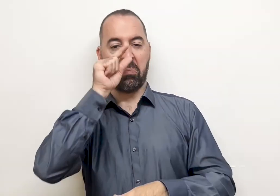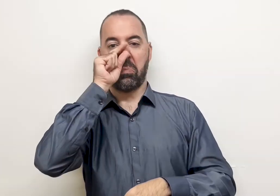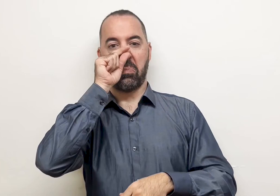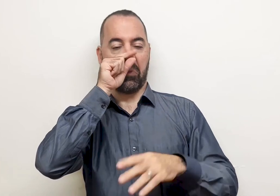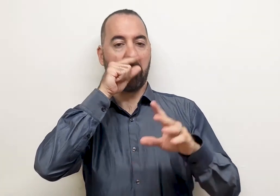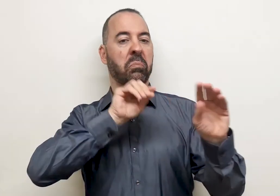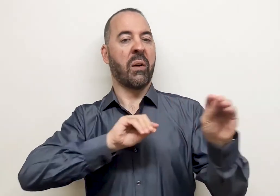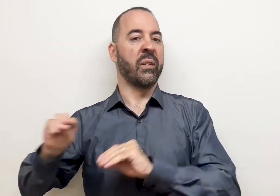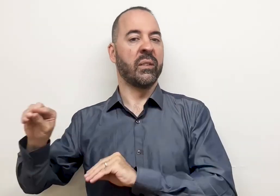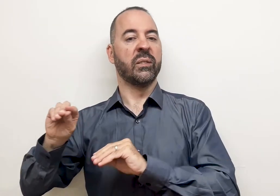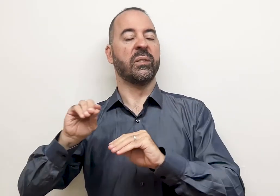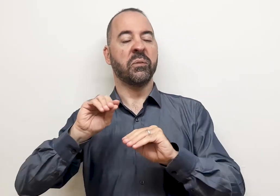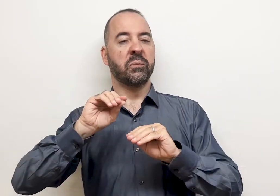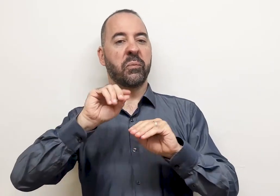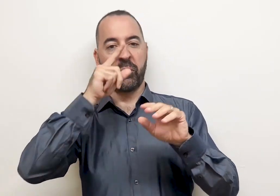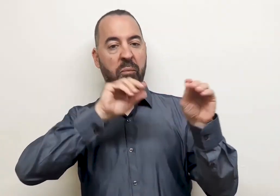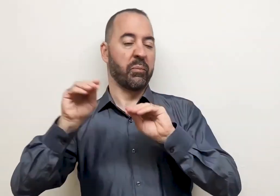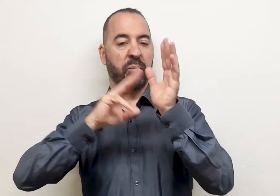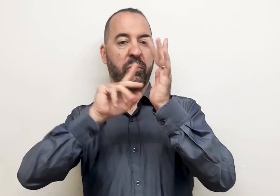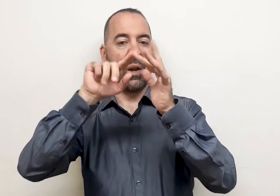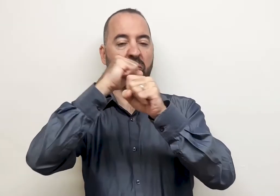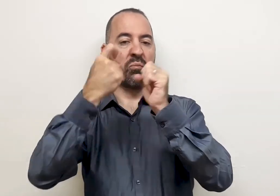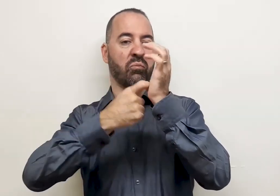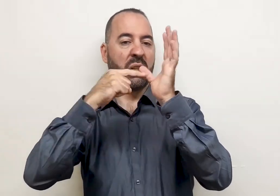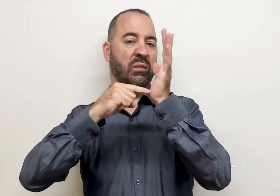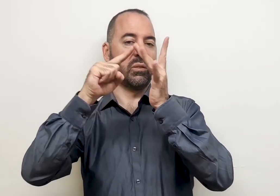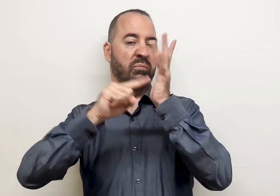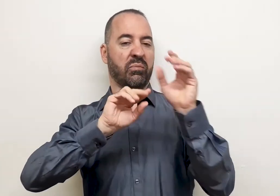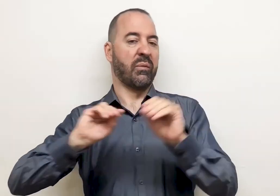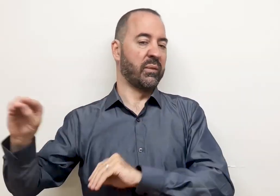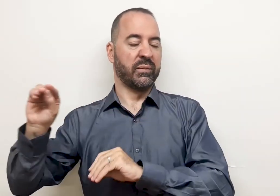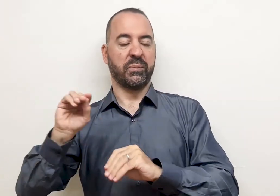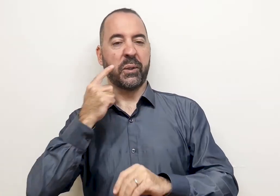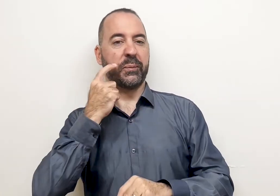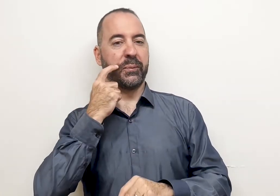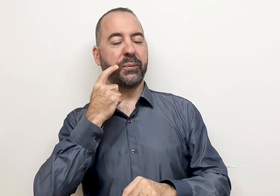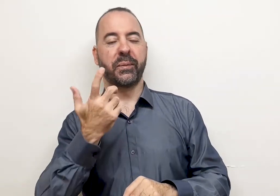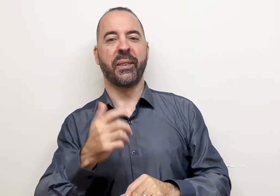I can check to make sure your website can be migrated to our system easily.